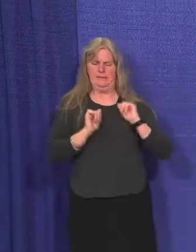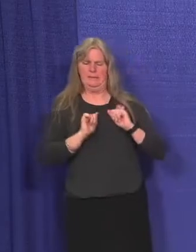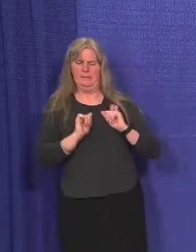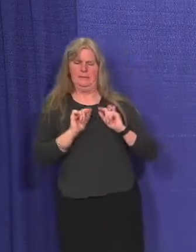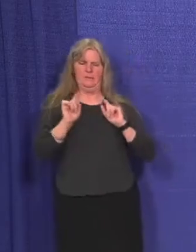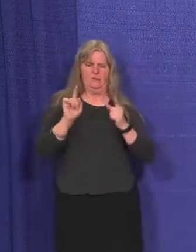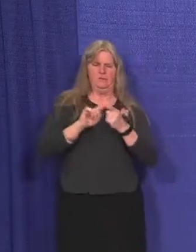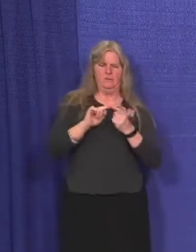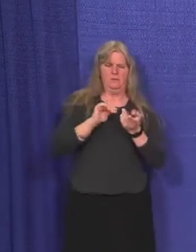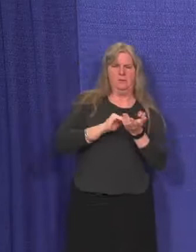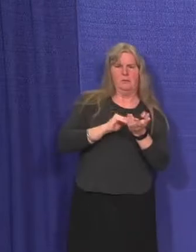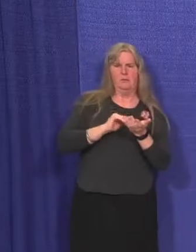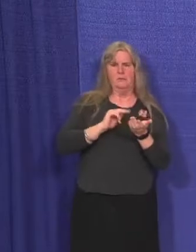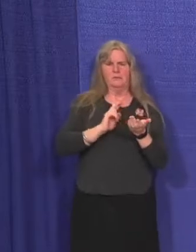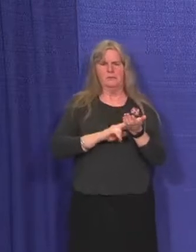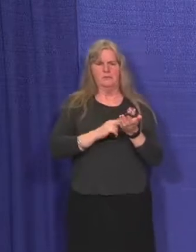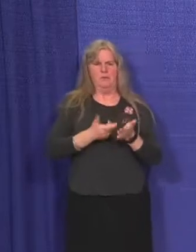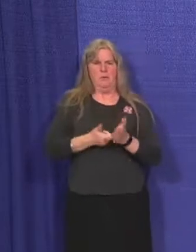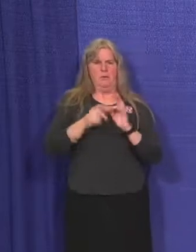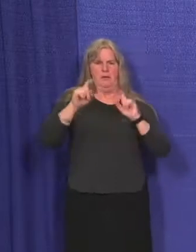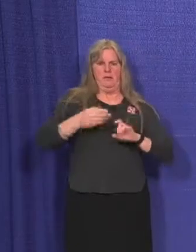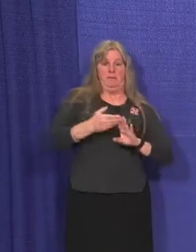around the world we must be